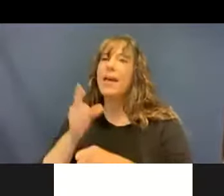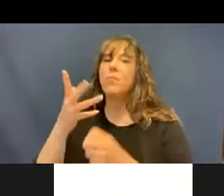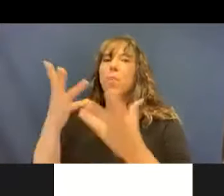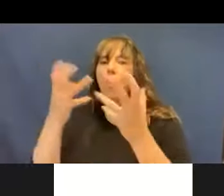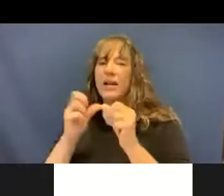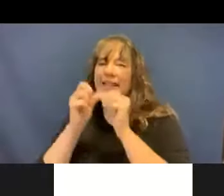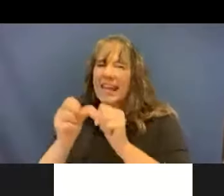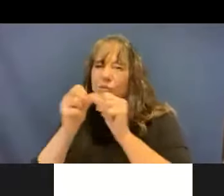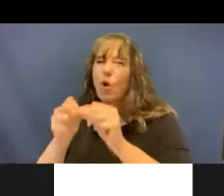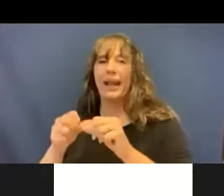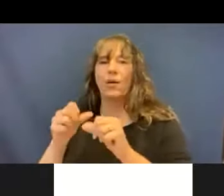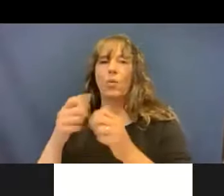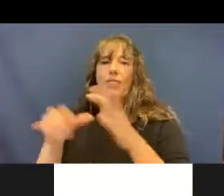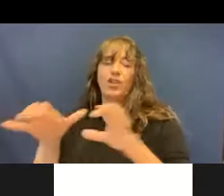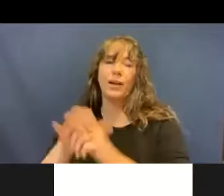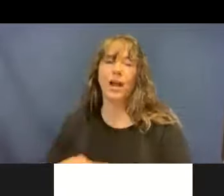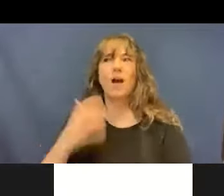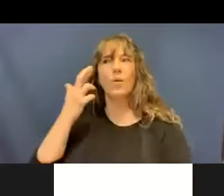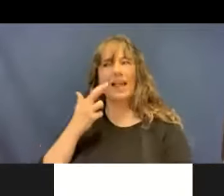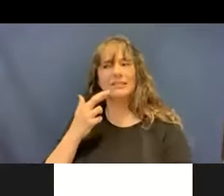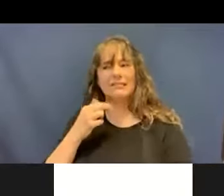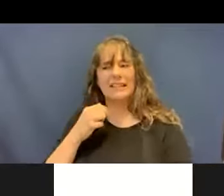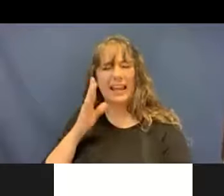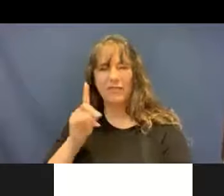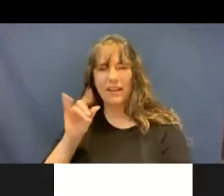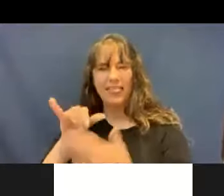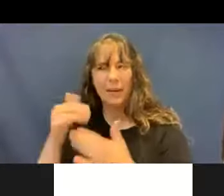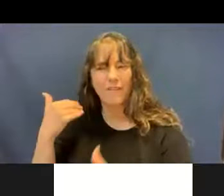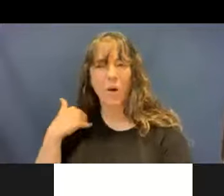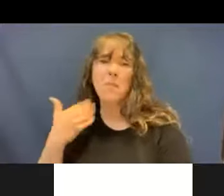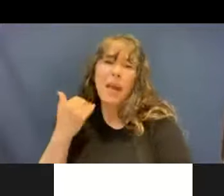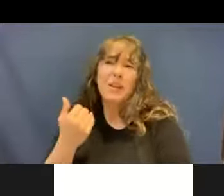doing. And I realized I had never really done that. I mean, maybe with a couple that I had